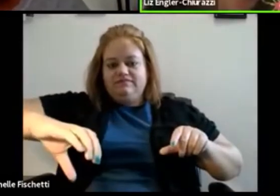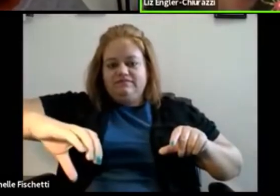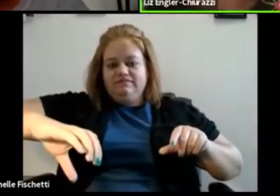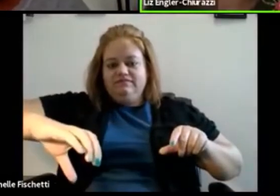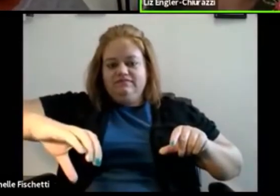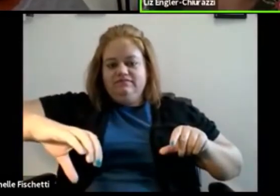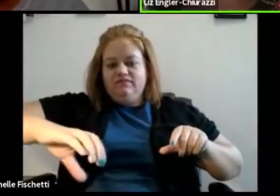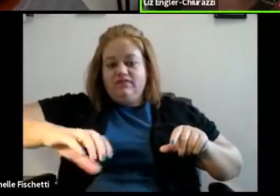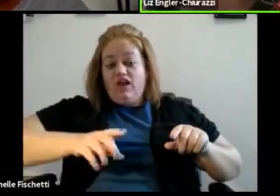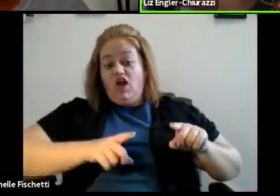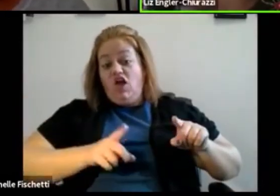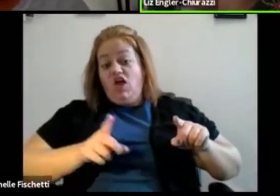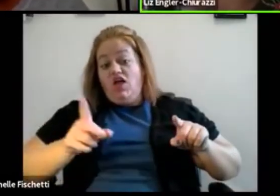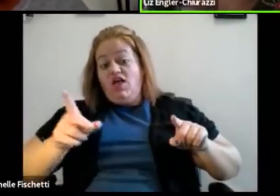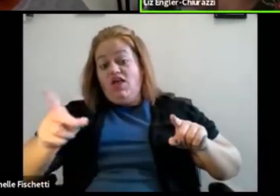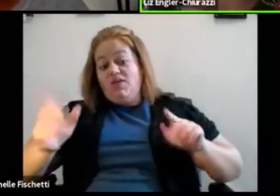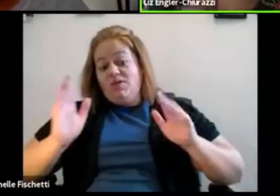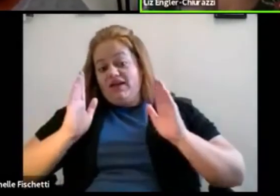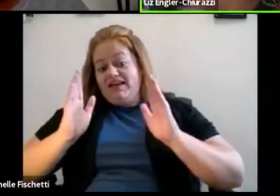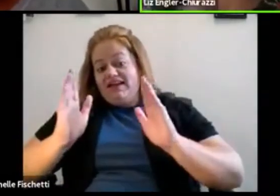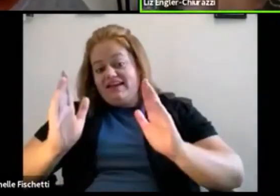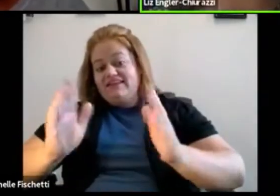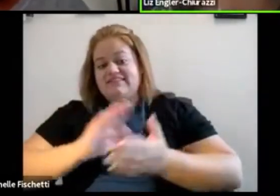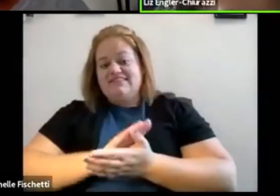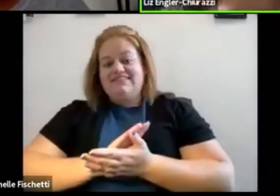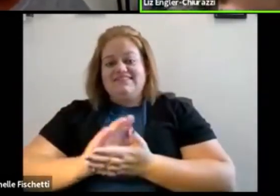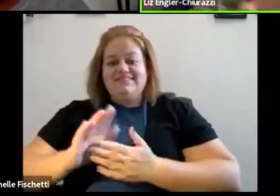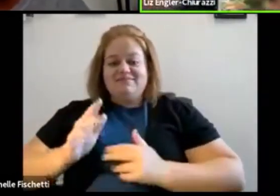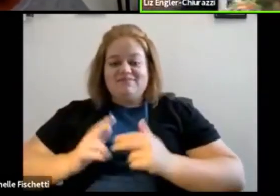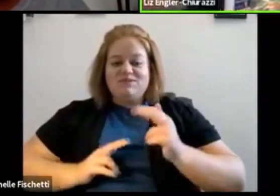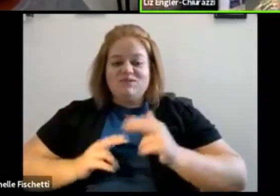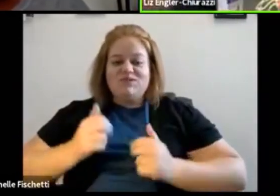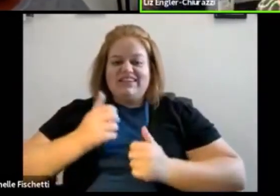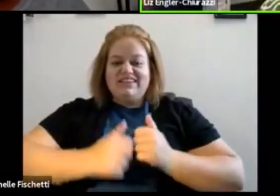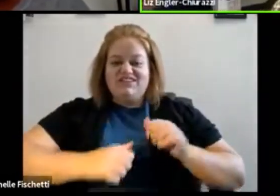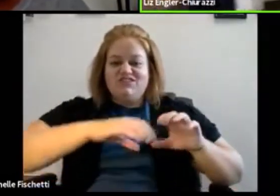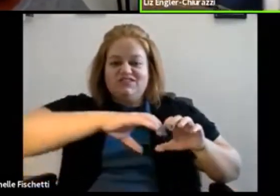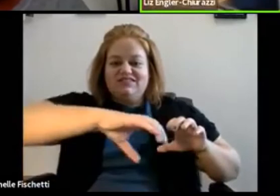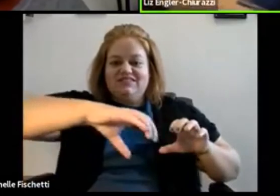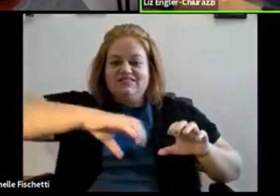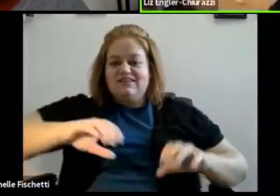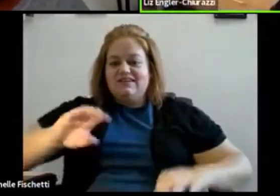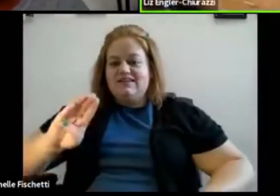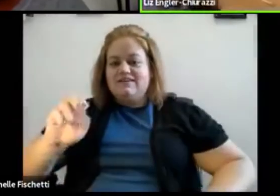way down this nice long building, so again each bay has different equipment